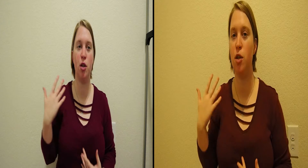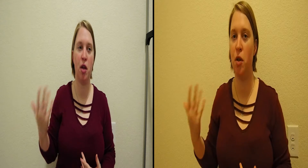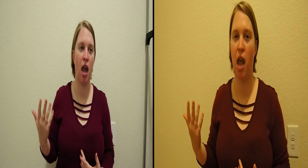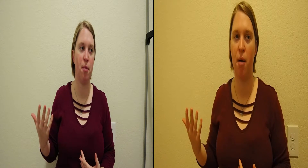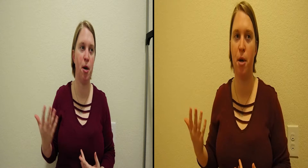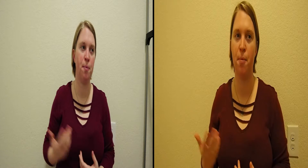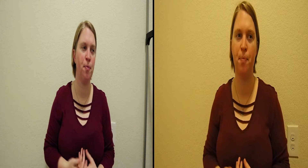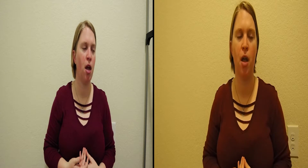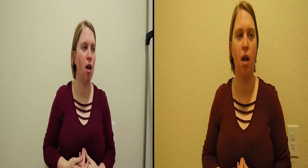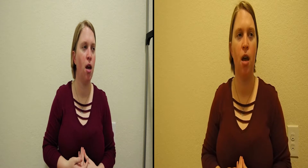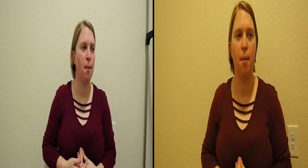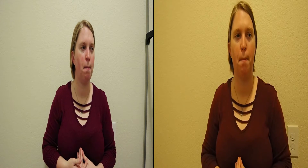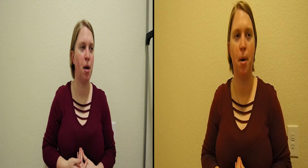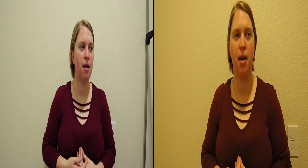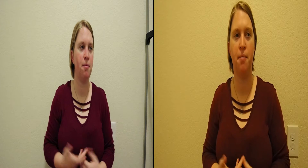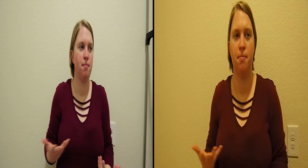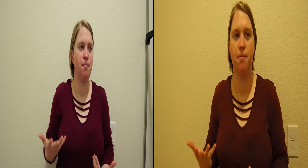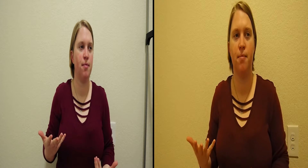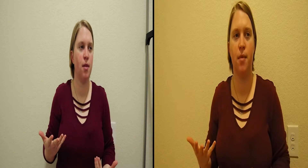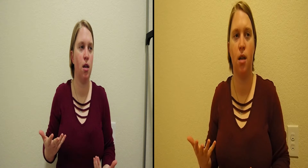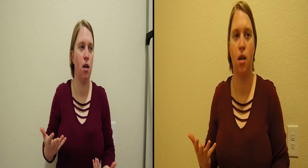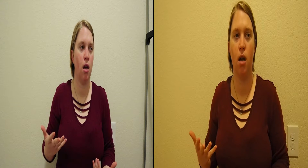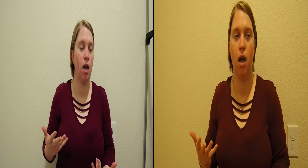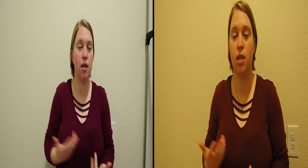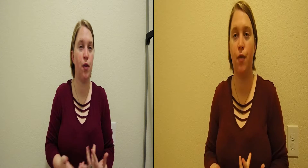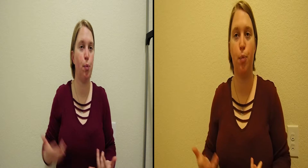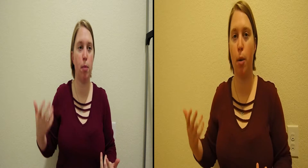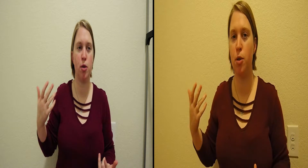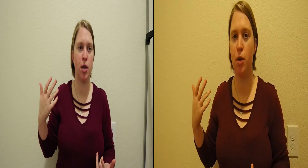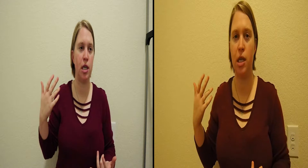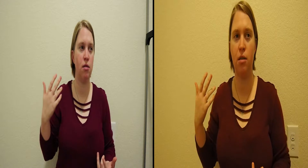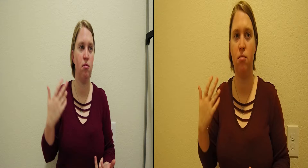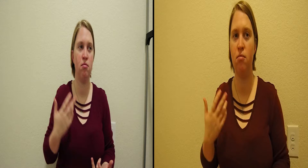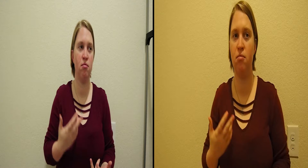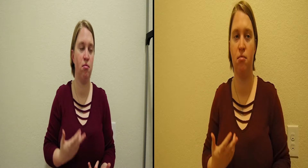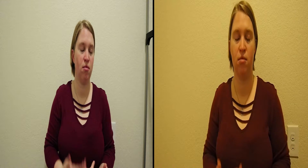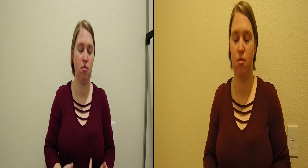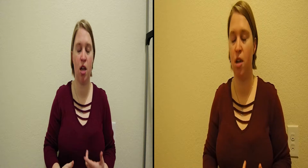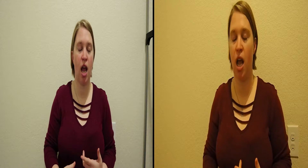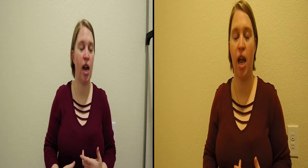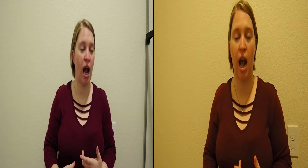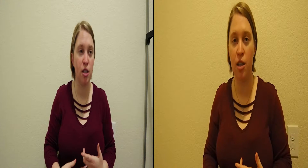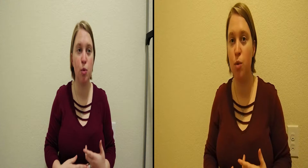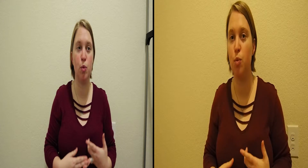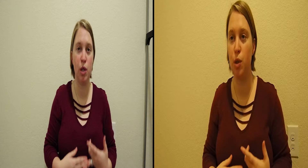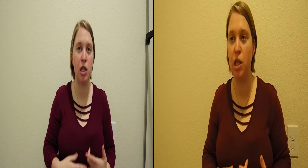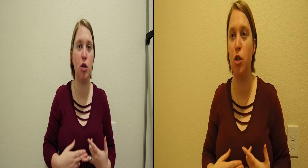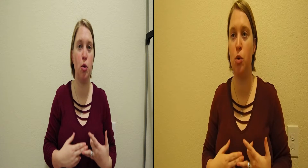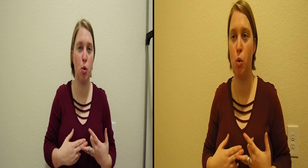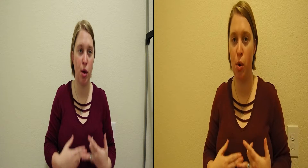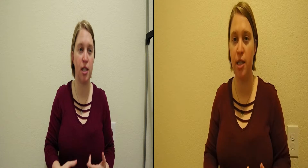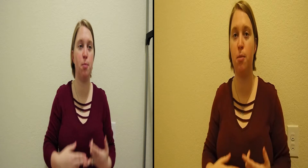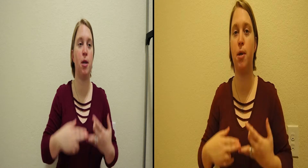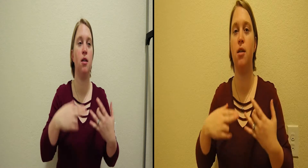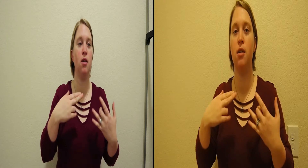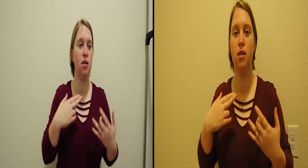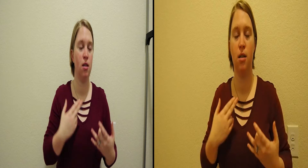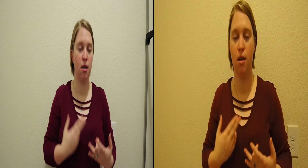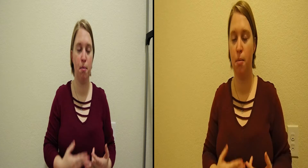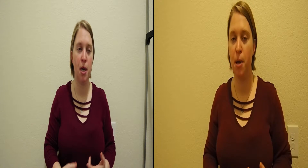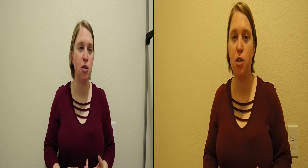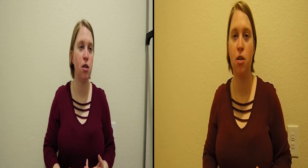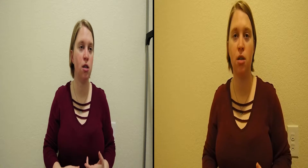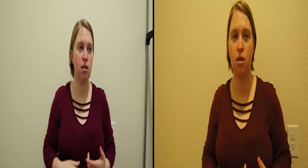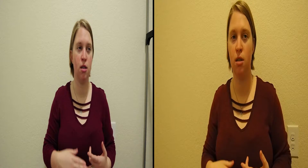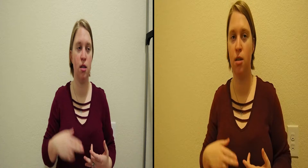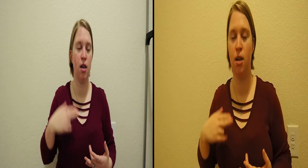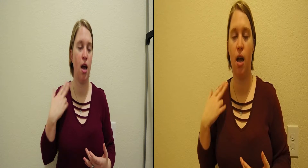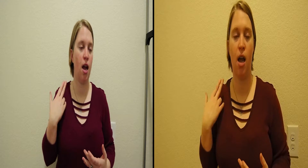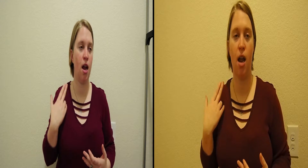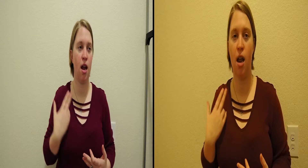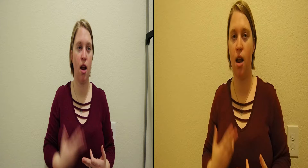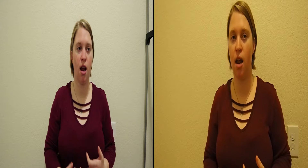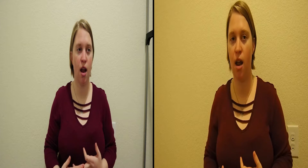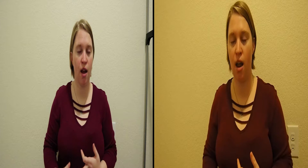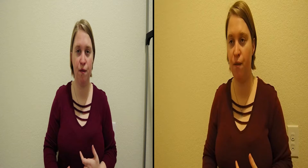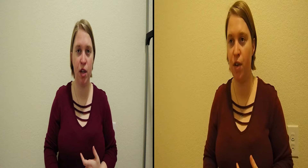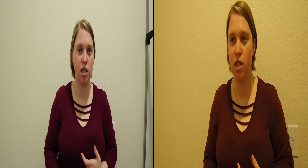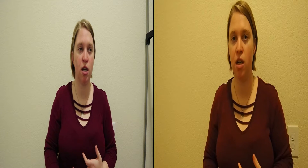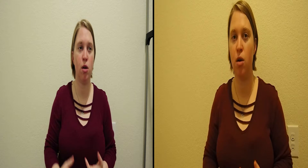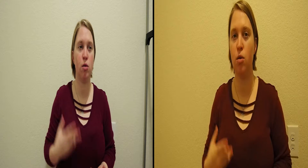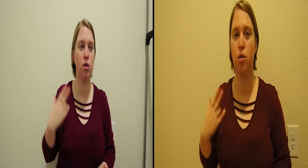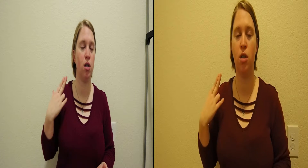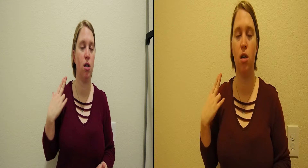new camera but it's a flip up screen, it has really crisp pictures and videos